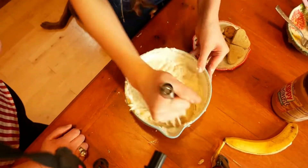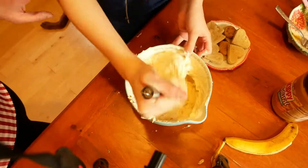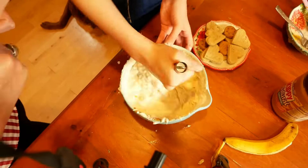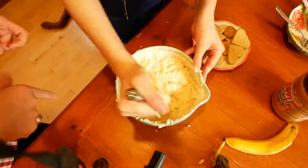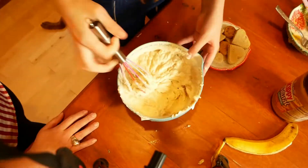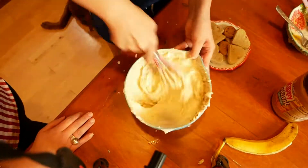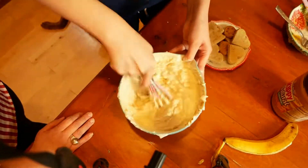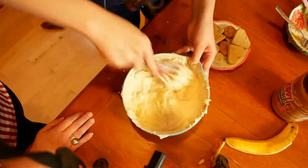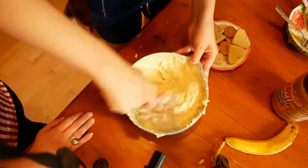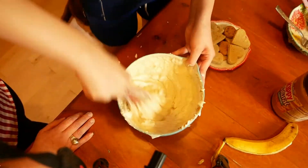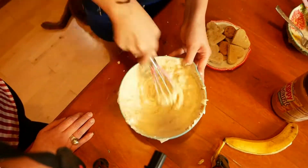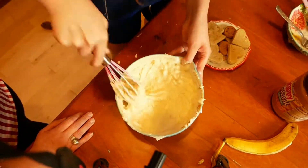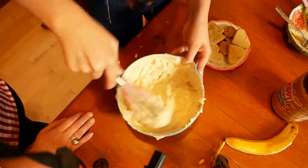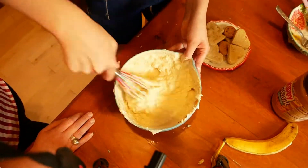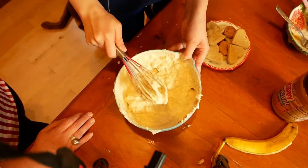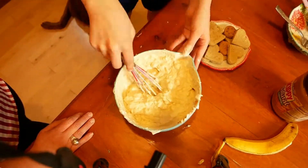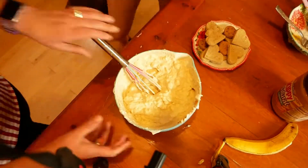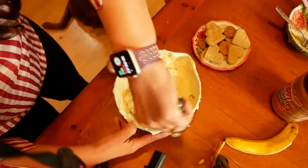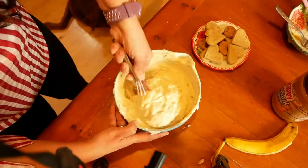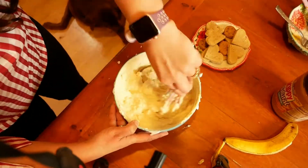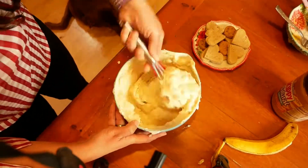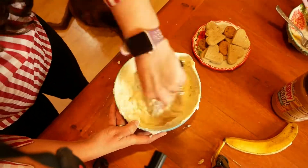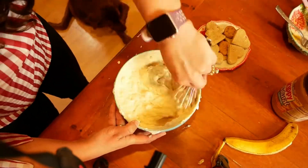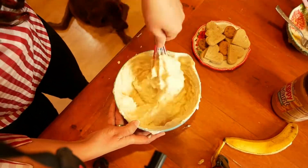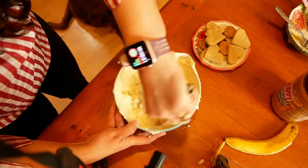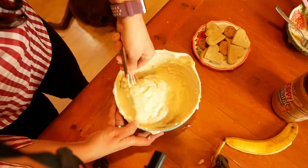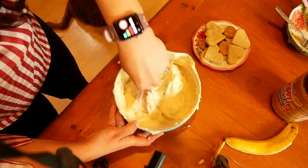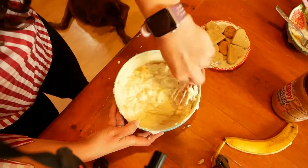could probably do this in your mixer in retrospect like an electric mixer might have gone a little